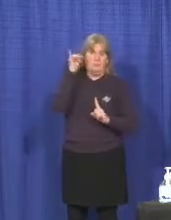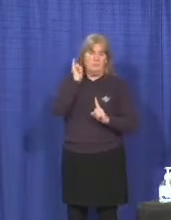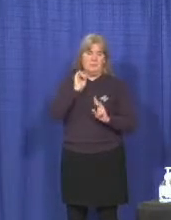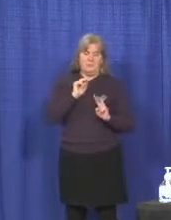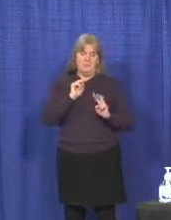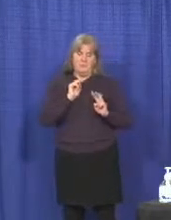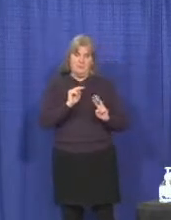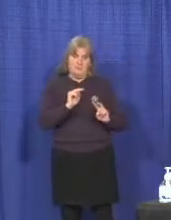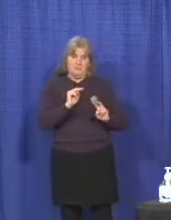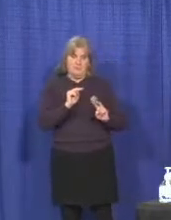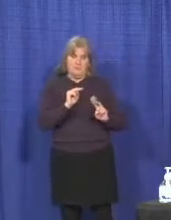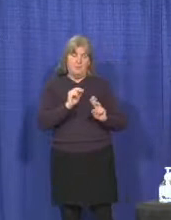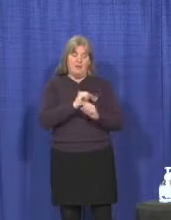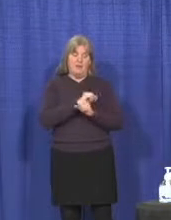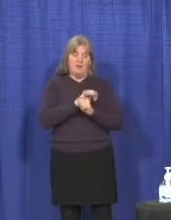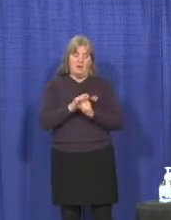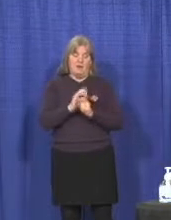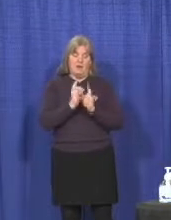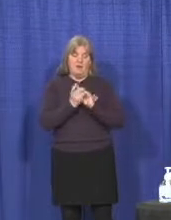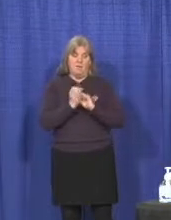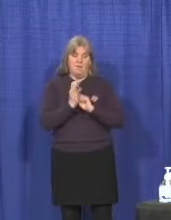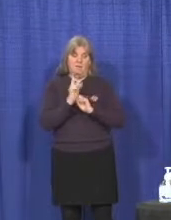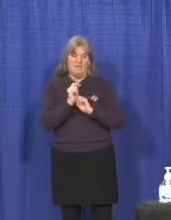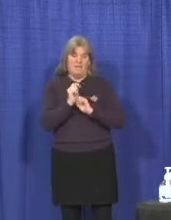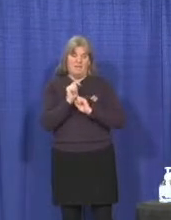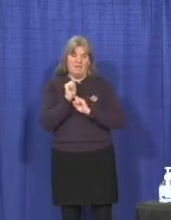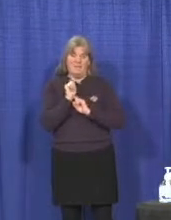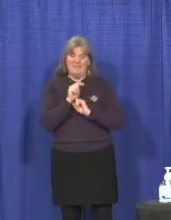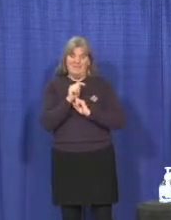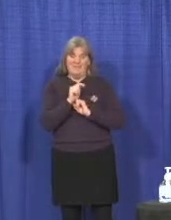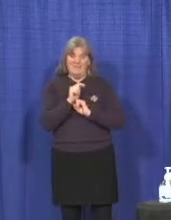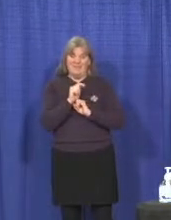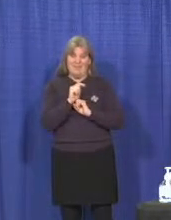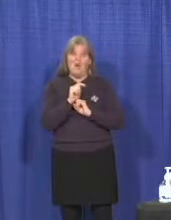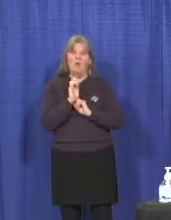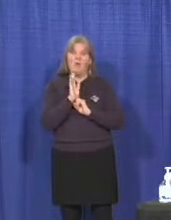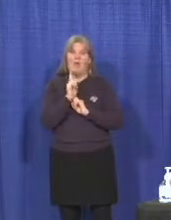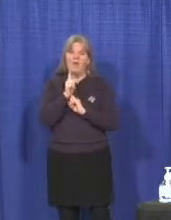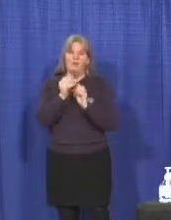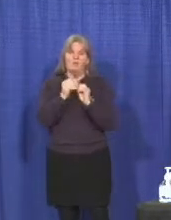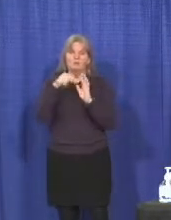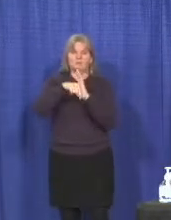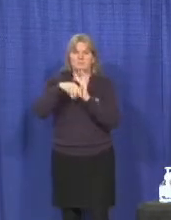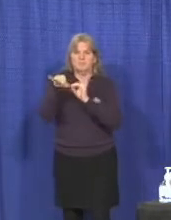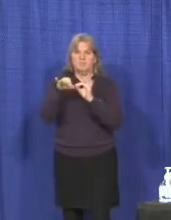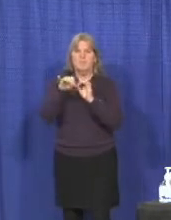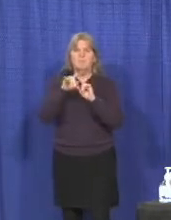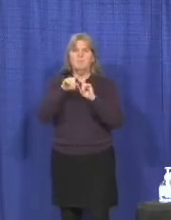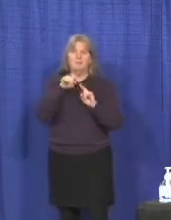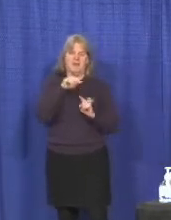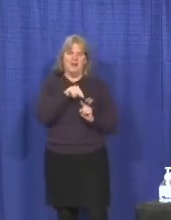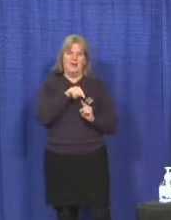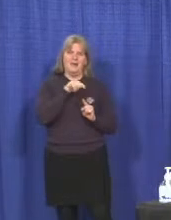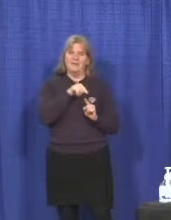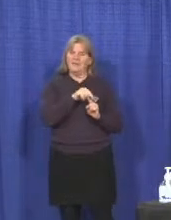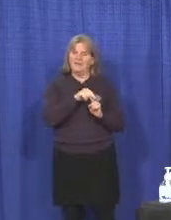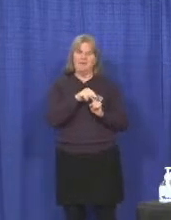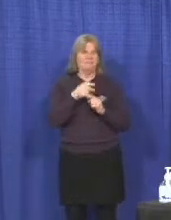But it is a variant and like all variants the same public health